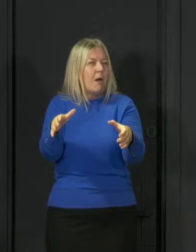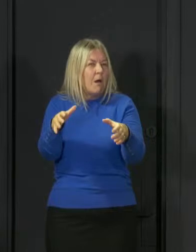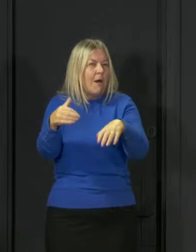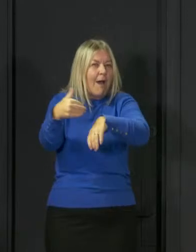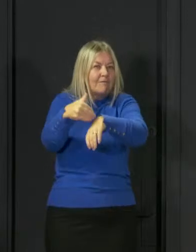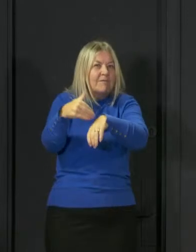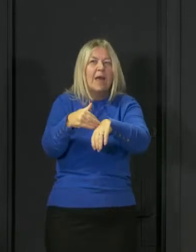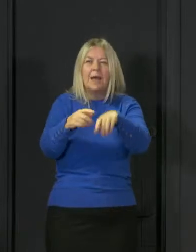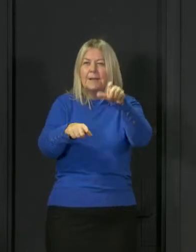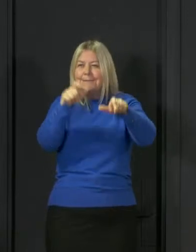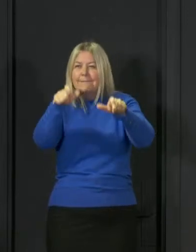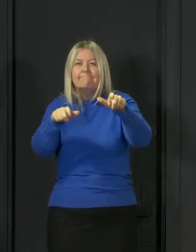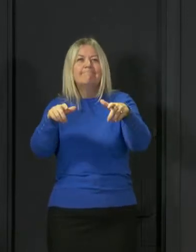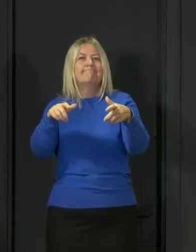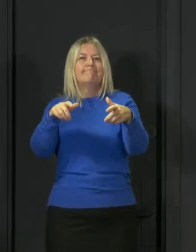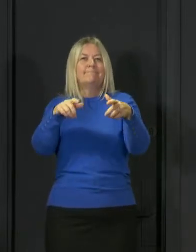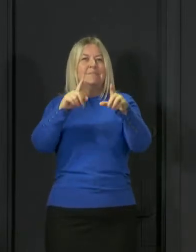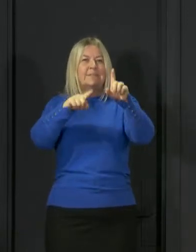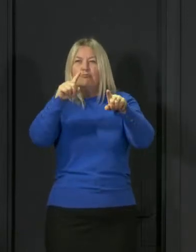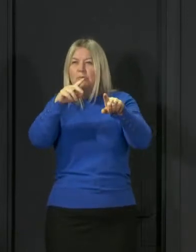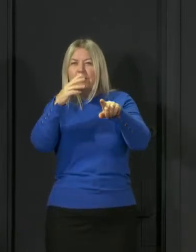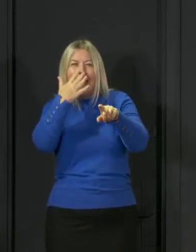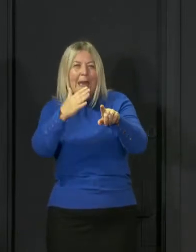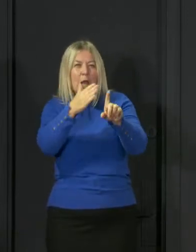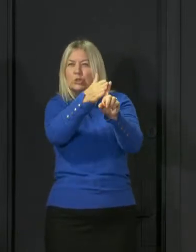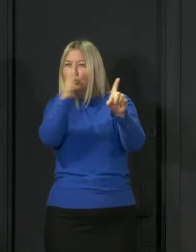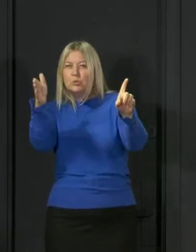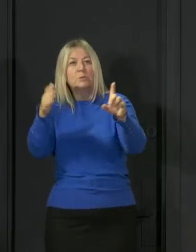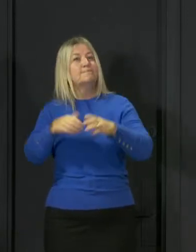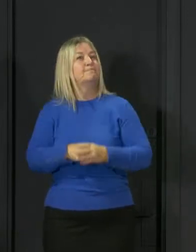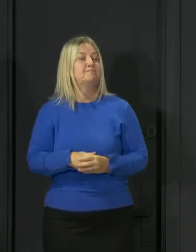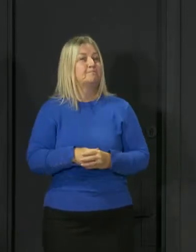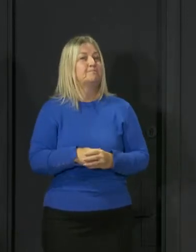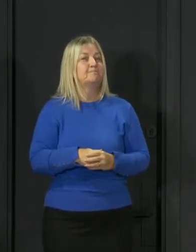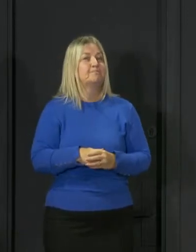different demographics of the population . Now, before I hand over to the Health Secretary,